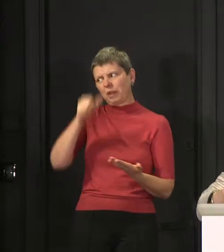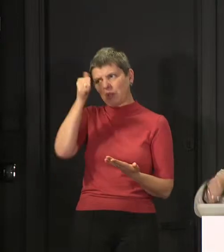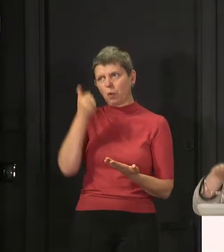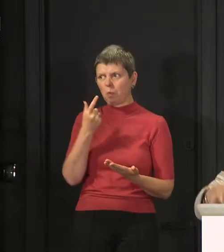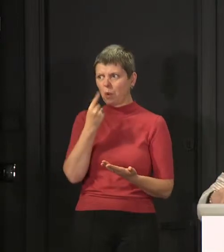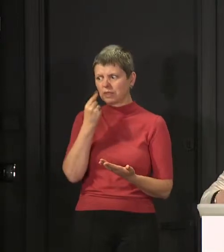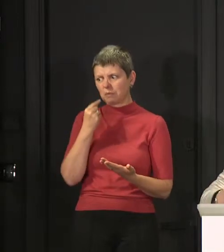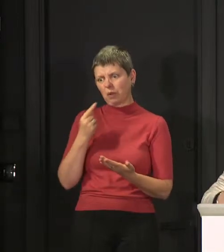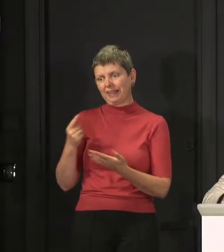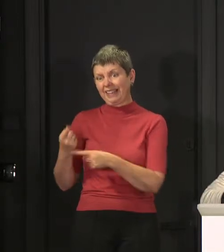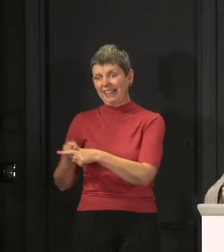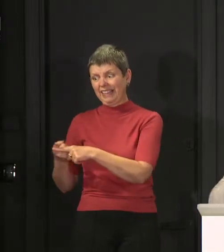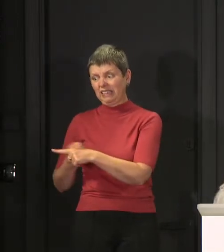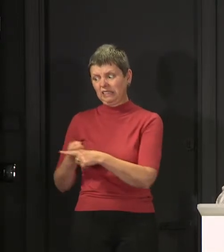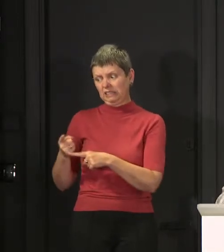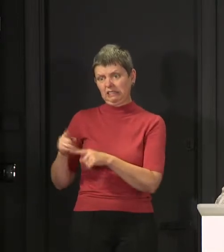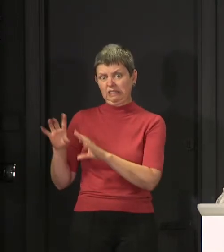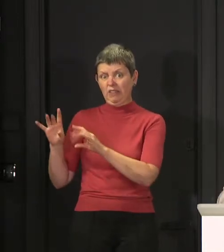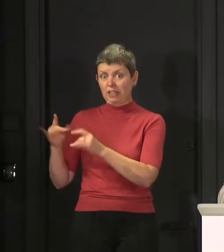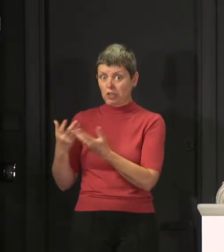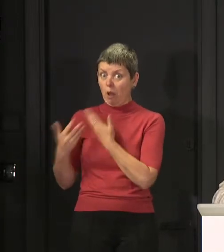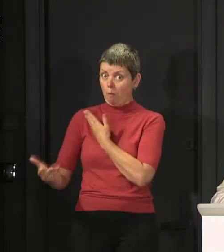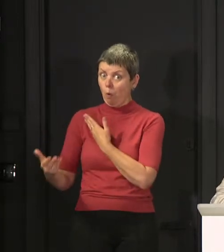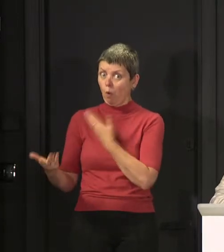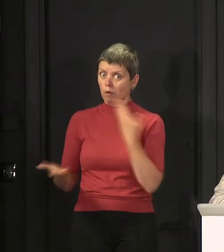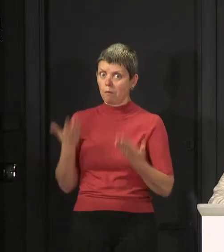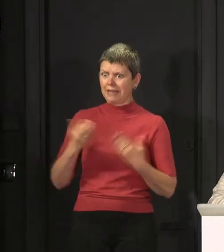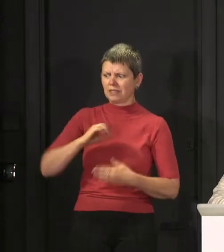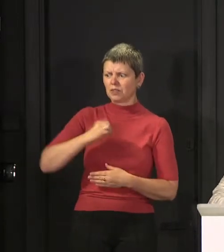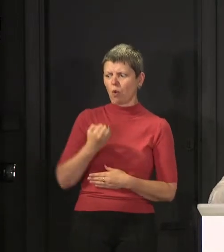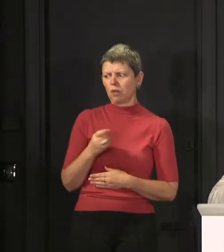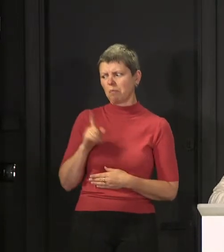between England and Scotland, but it is much easier for me to stand here and say, yes,